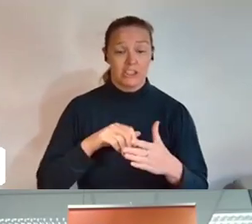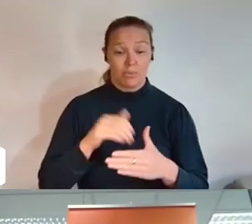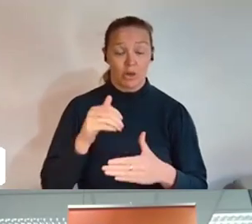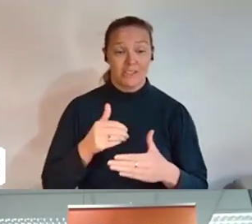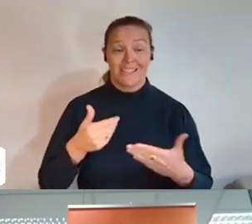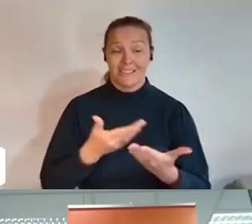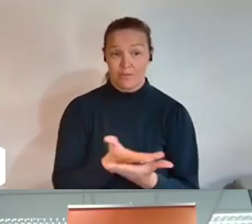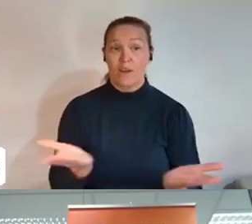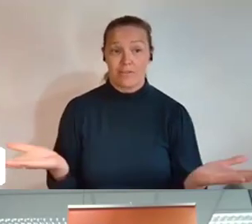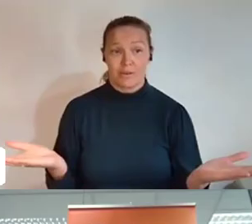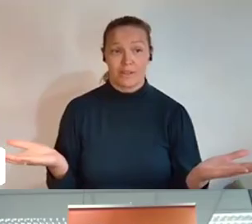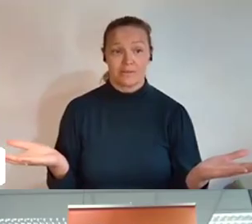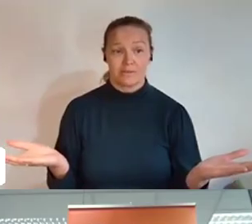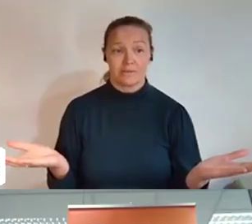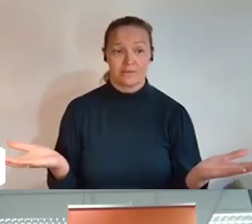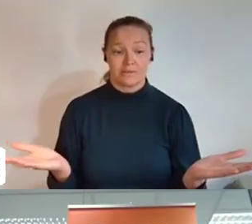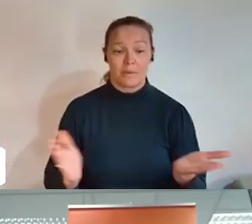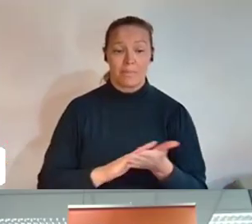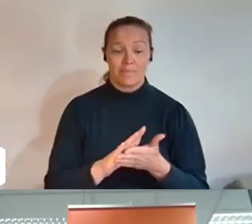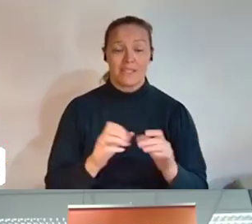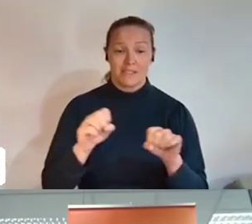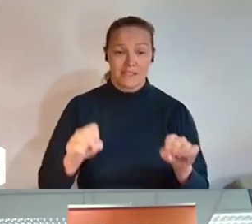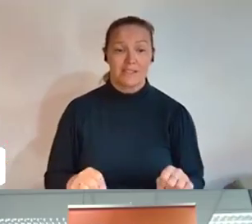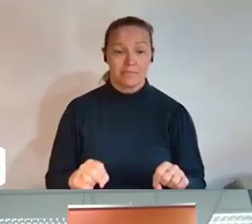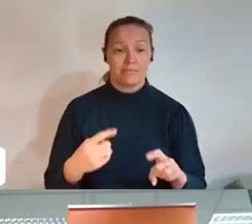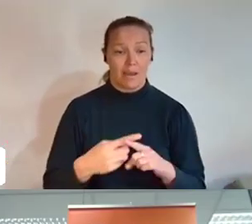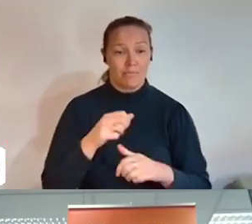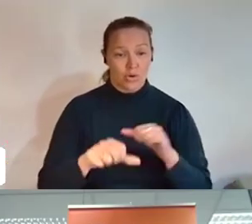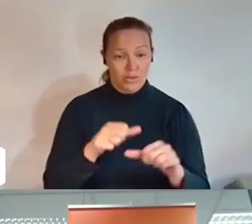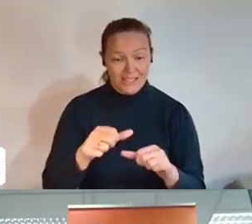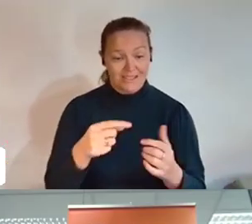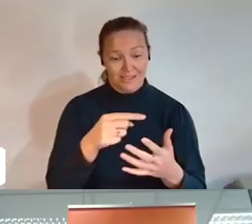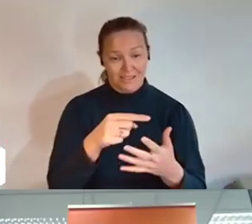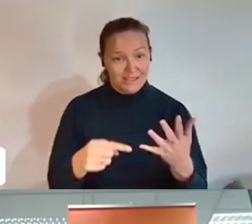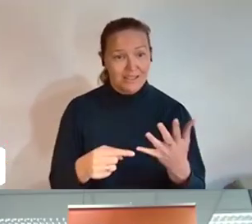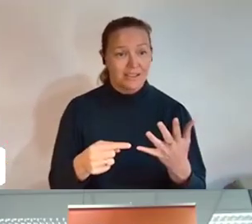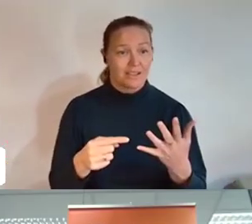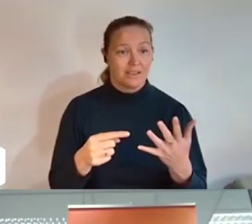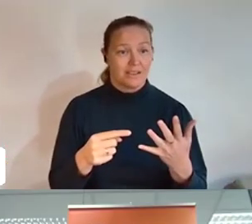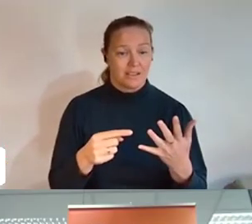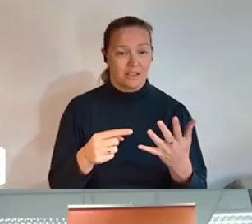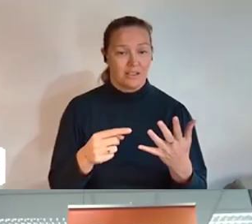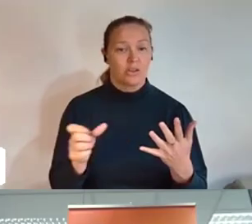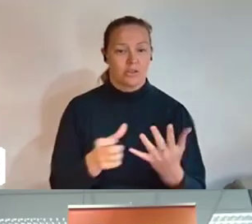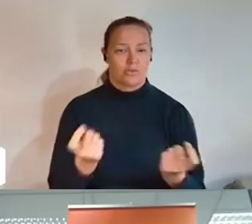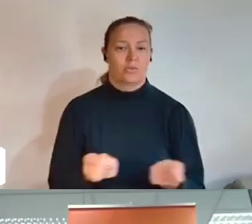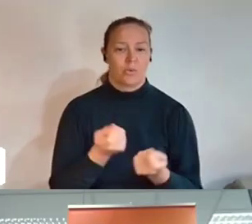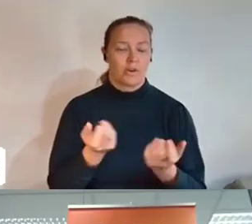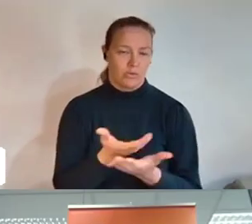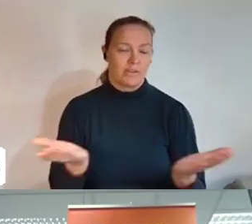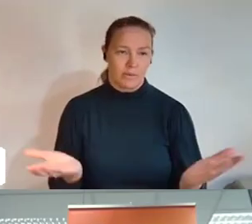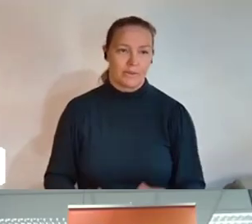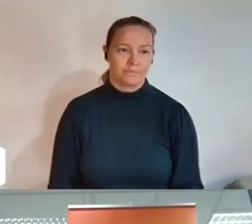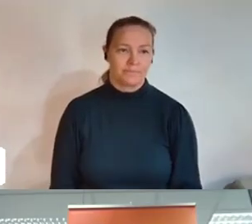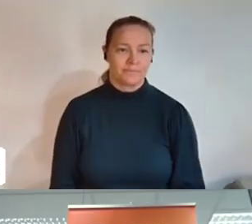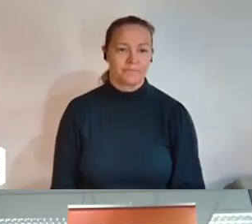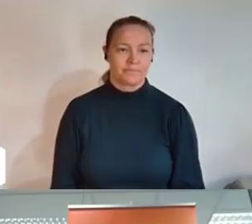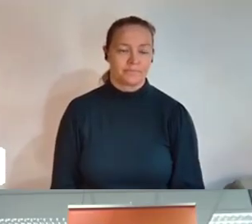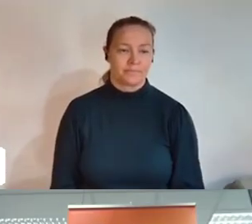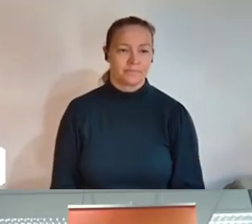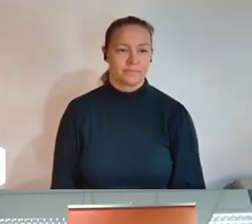the systems and processes in place to take part should work for everyone. We all have a role to